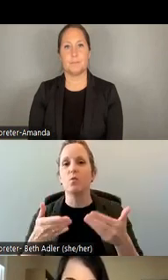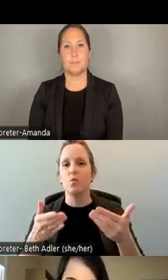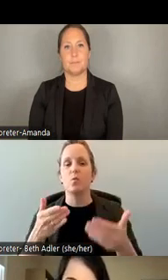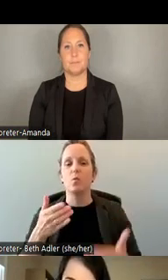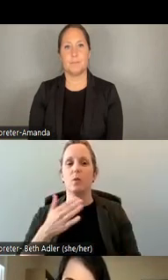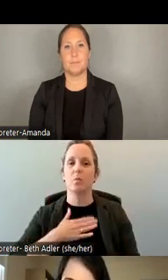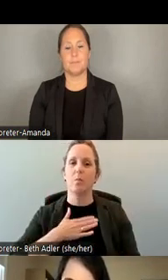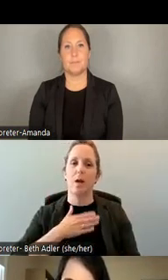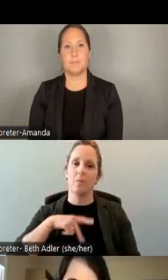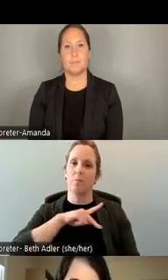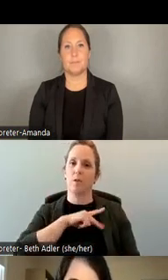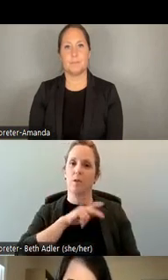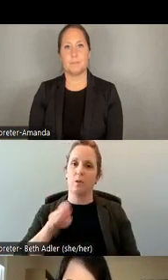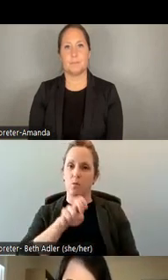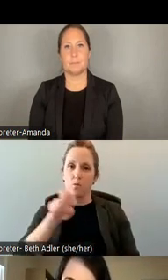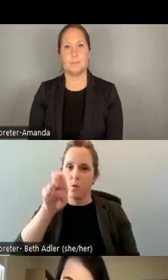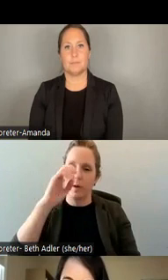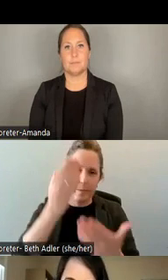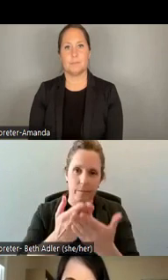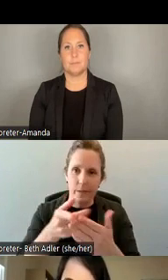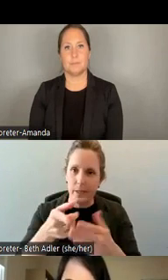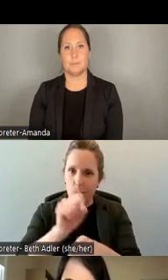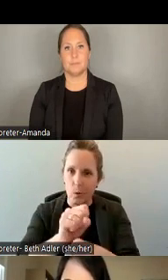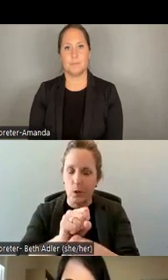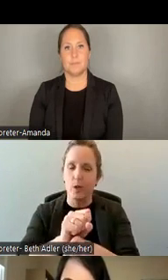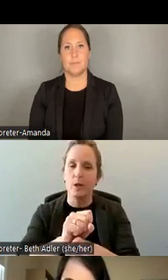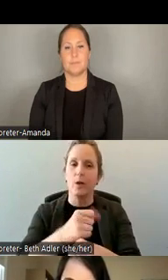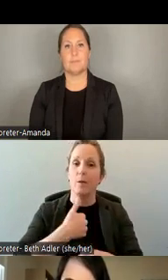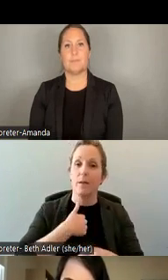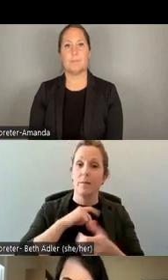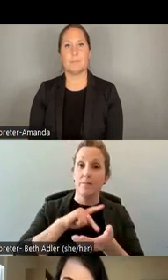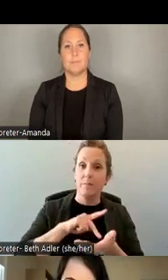to this work so as a psychiatrist whenever I hear talks like this I'm always intrigued to